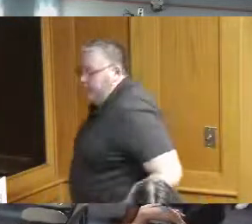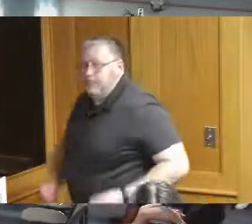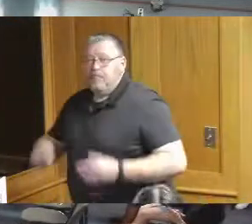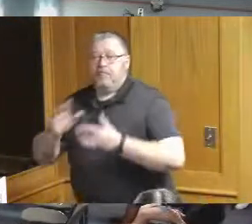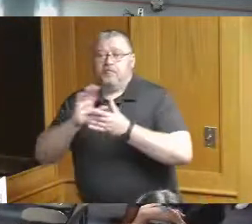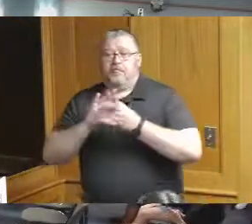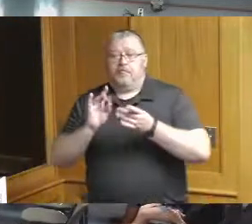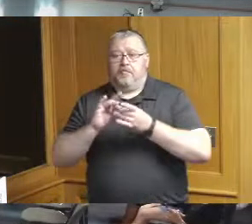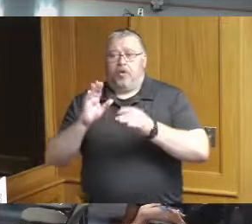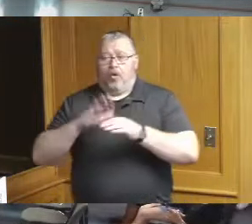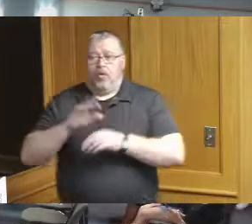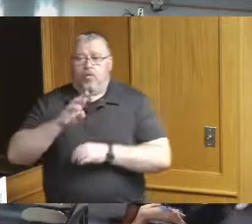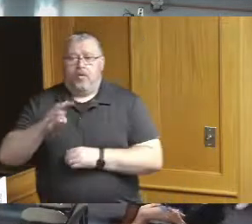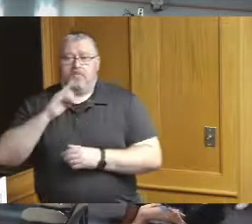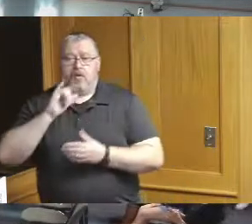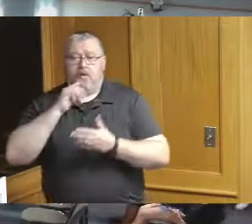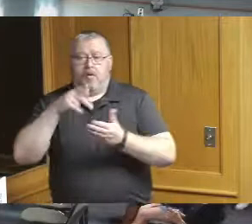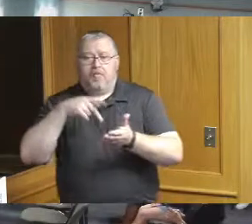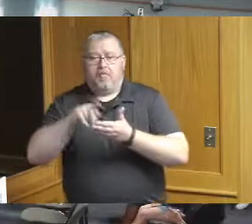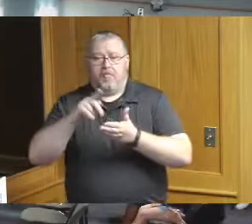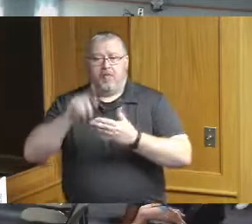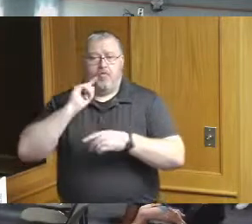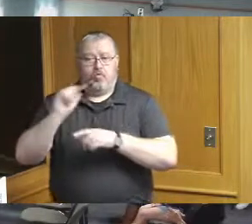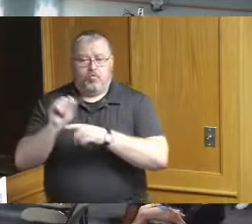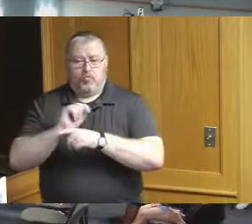and they get paid for training even if they don't have the cdl but